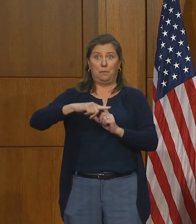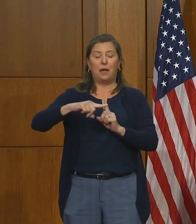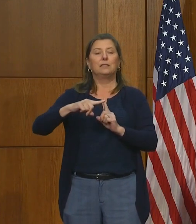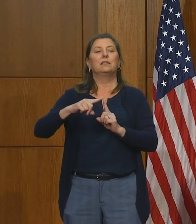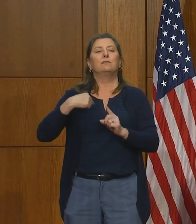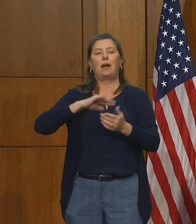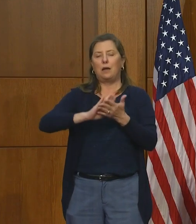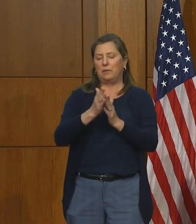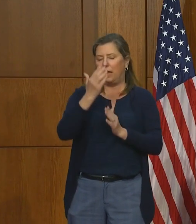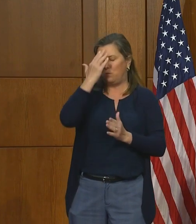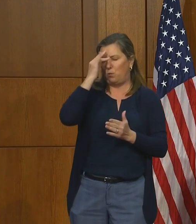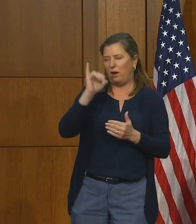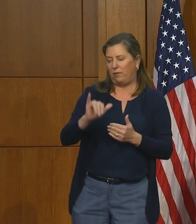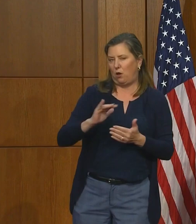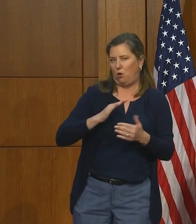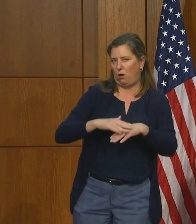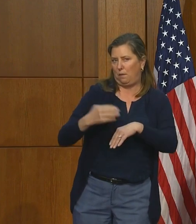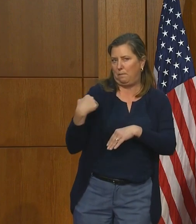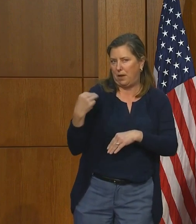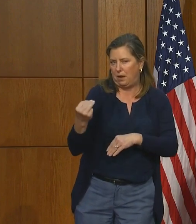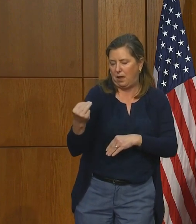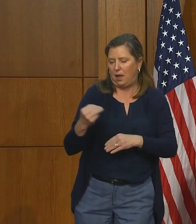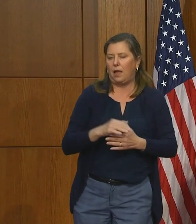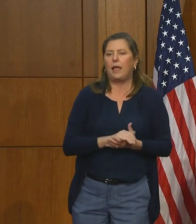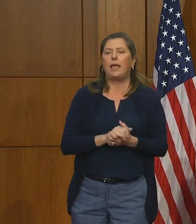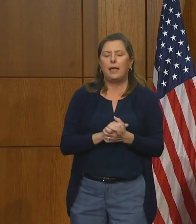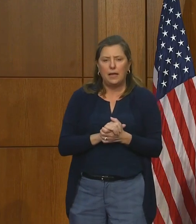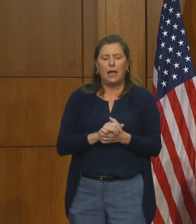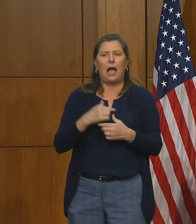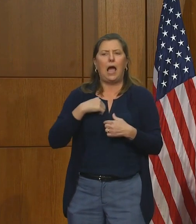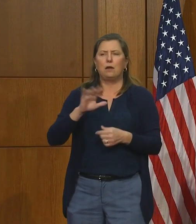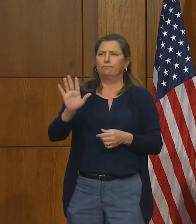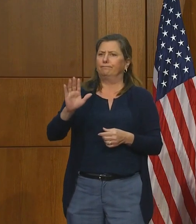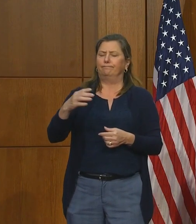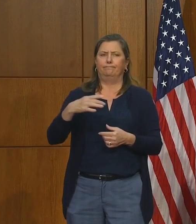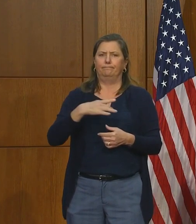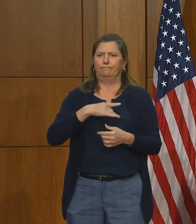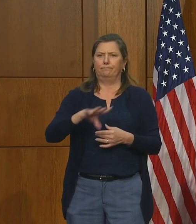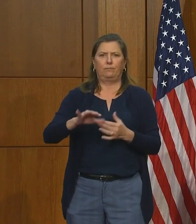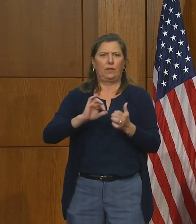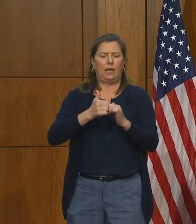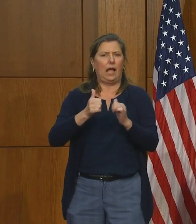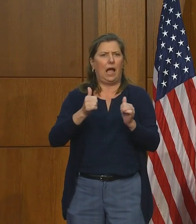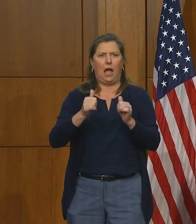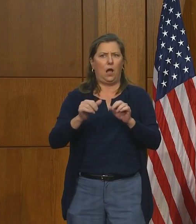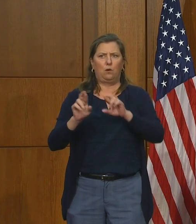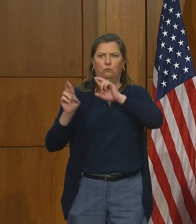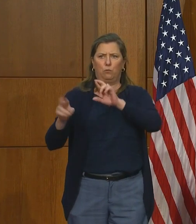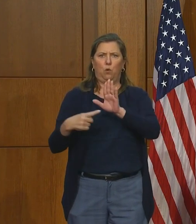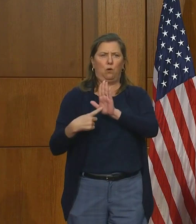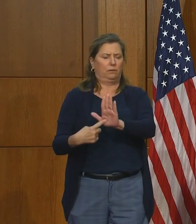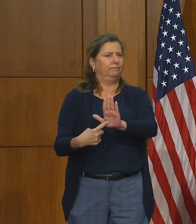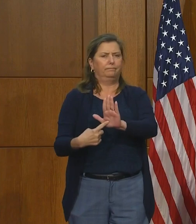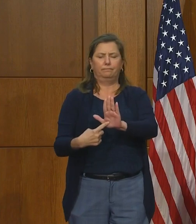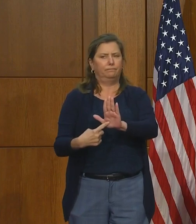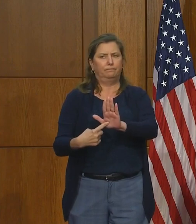ARTIST. I'M HAS AT THE BOTTOM IN THE PAST YEAH. A VERY IMPORTANT BUT IT'S FOR AS THE